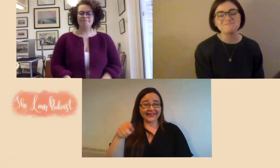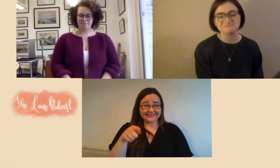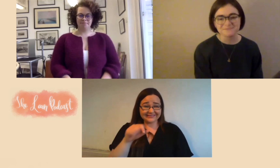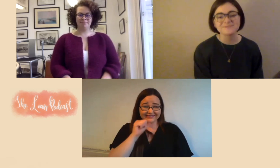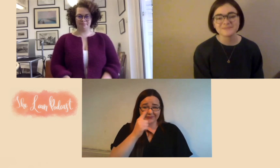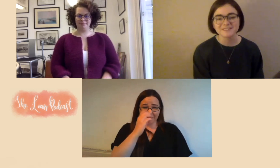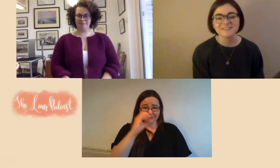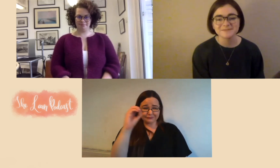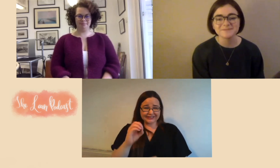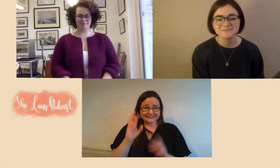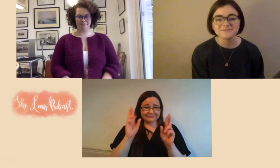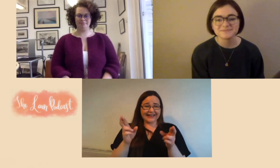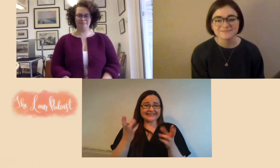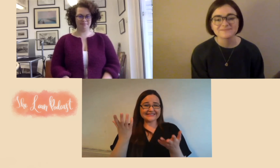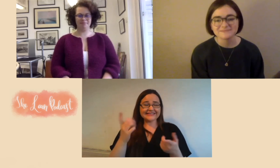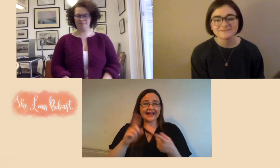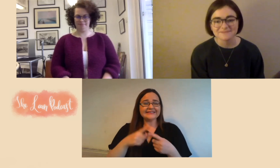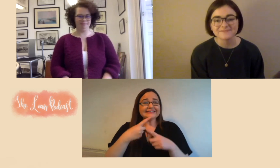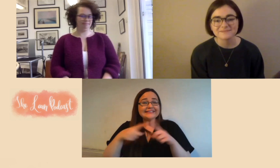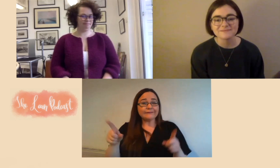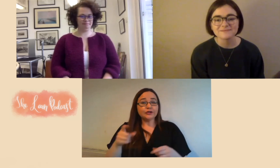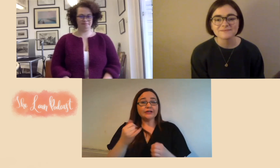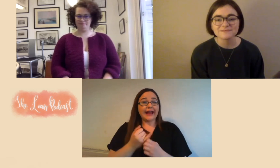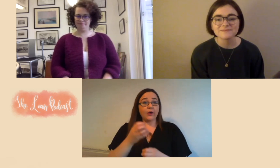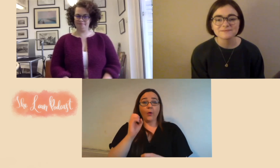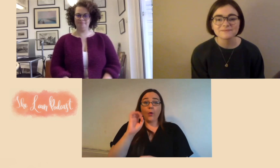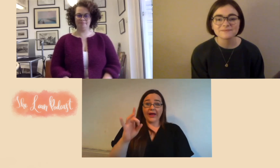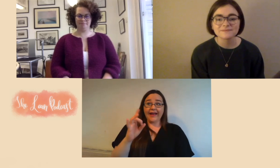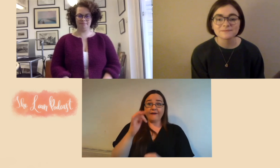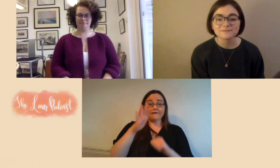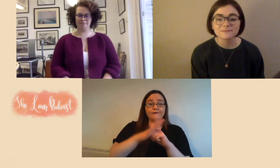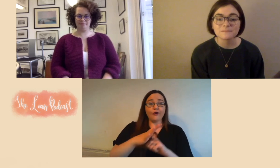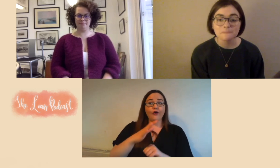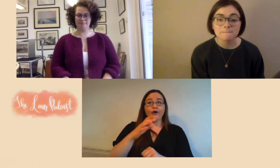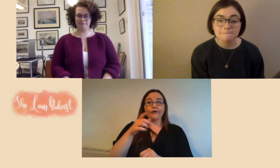For us, that's not a hundred percent accurate. And it's so different. Like, say for instance,